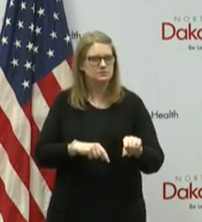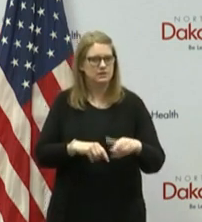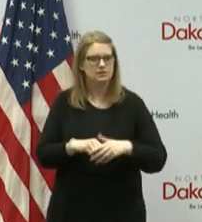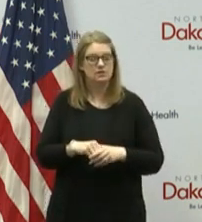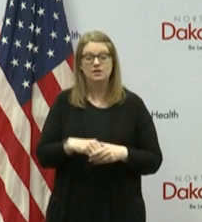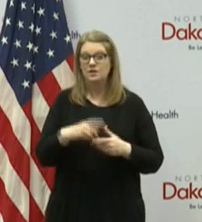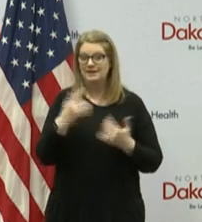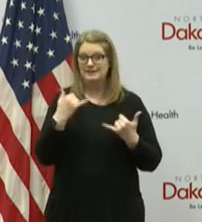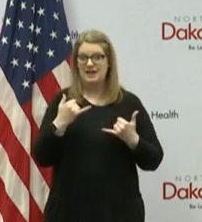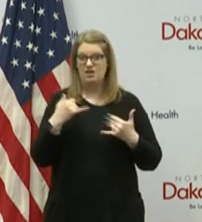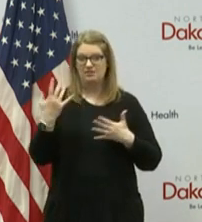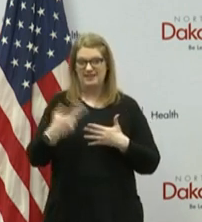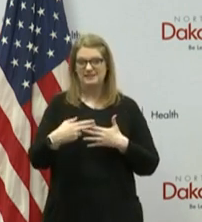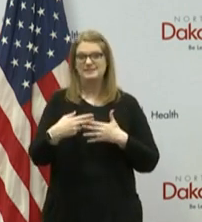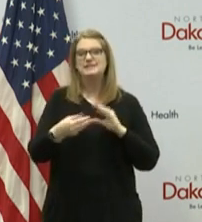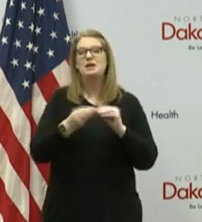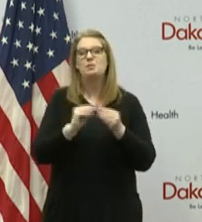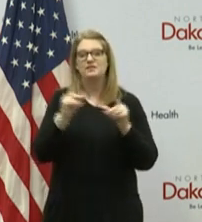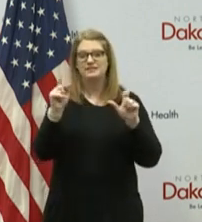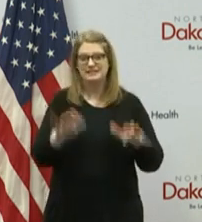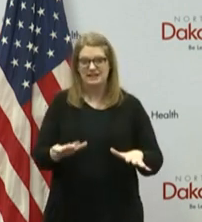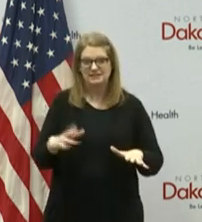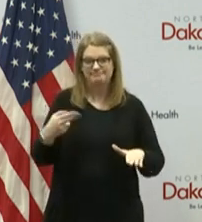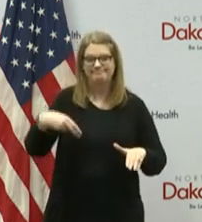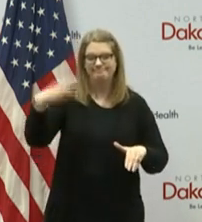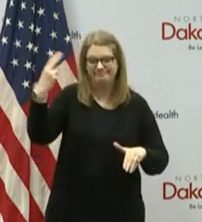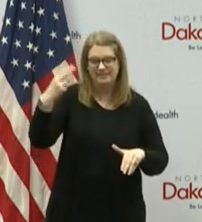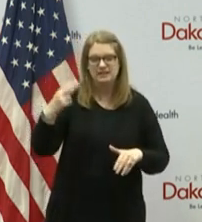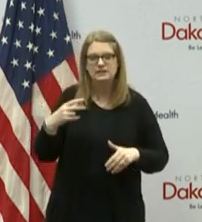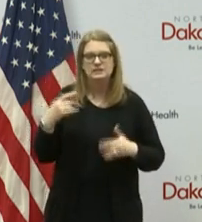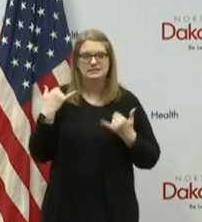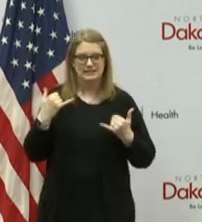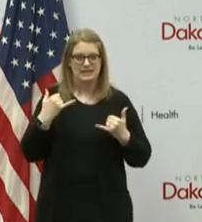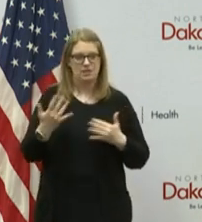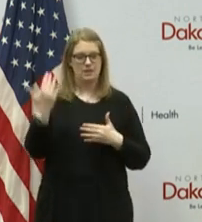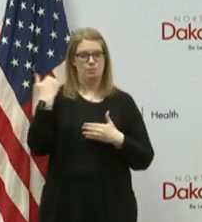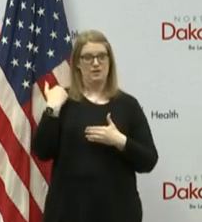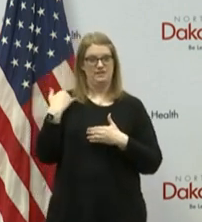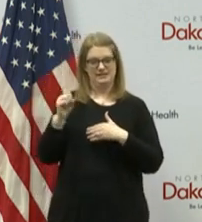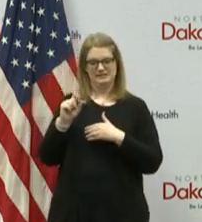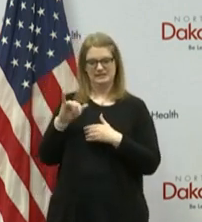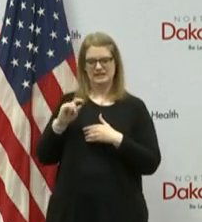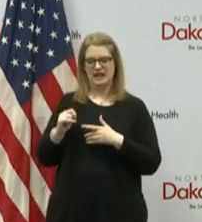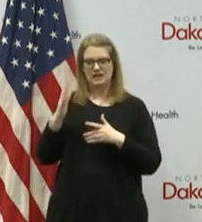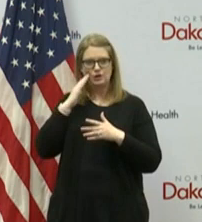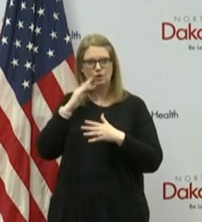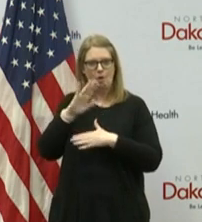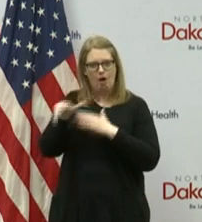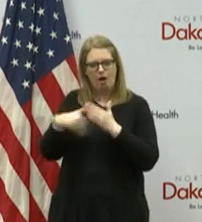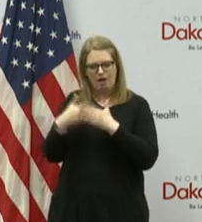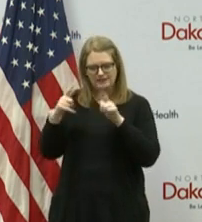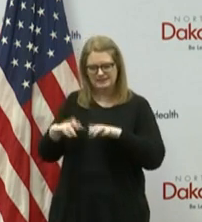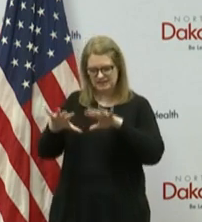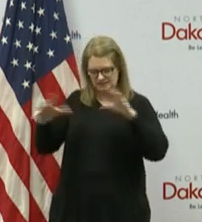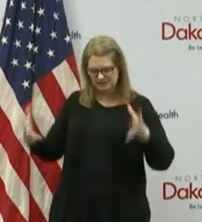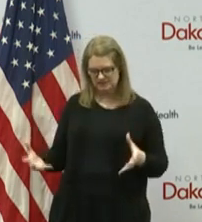WE ARE VERY CONFIDENT ABOUT THE ACCUMULATIVE AVERAGE RESPONSE RATE THAT WE TALKED ABOUT BECAUSE OF THE HIGH TESTING THAT WE ARE DOING AND THAT IS 4